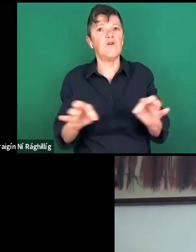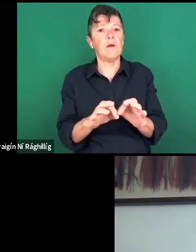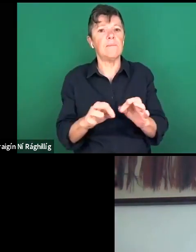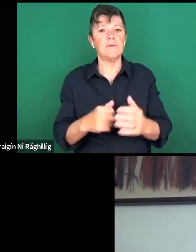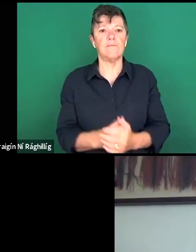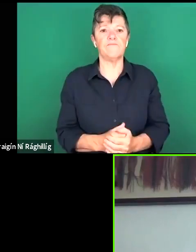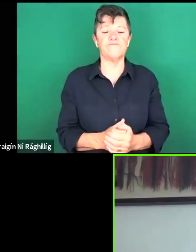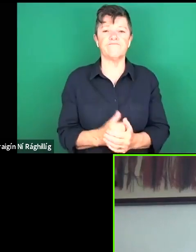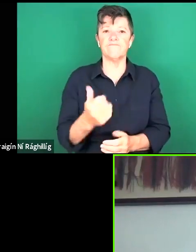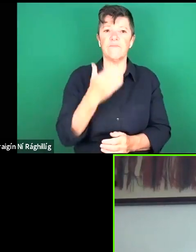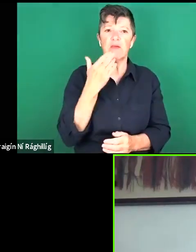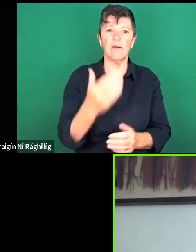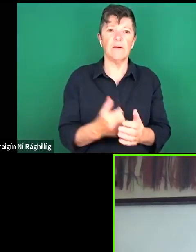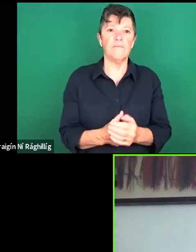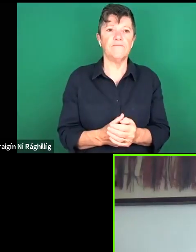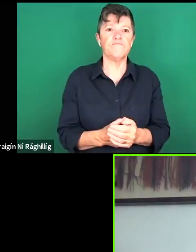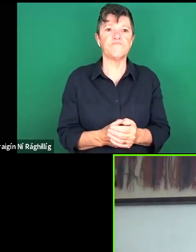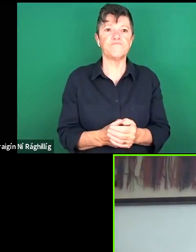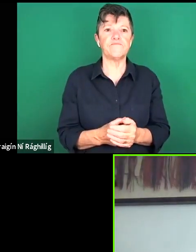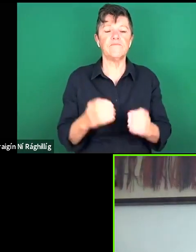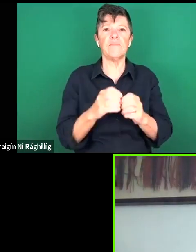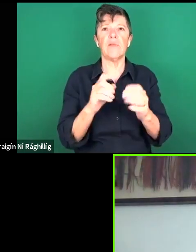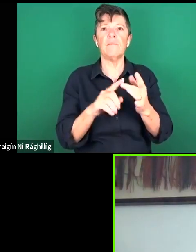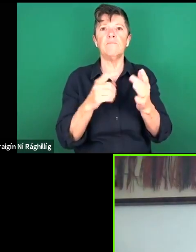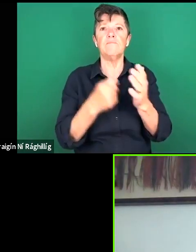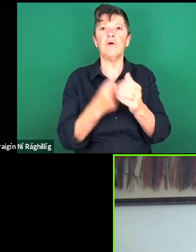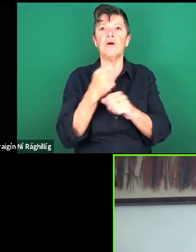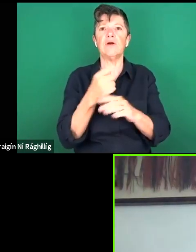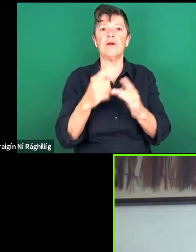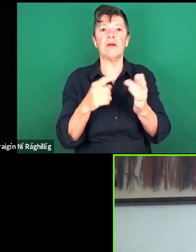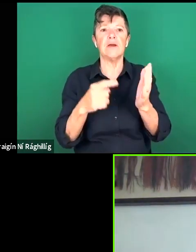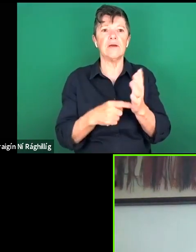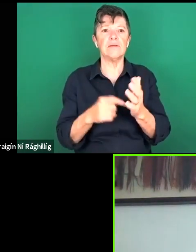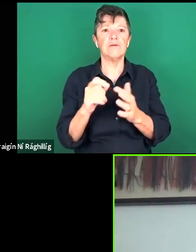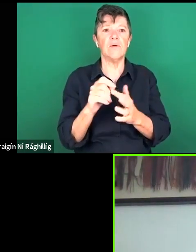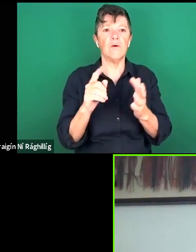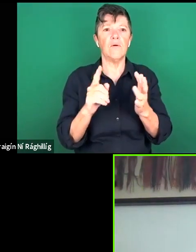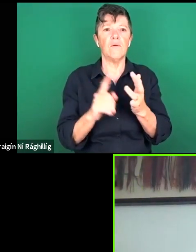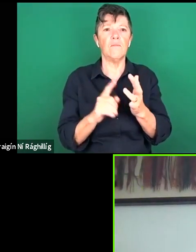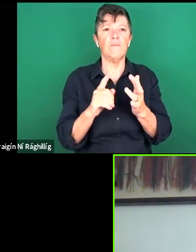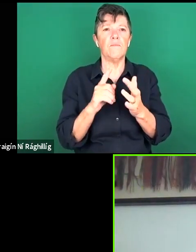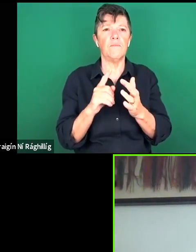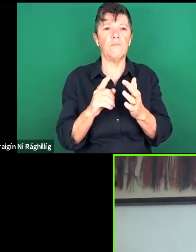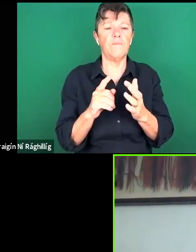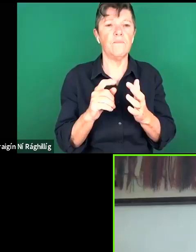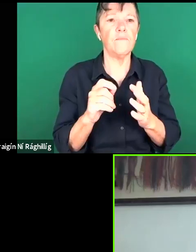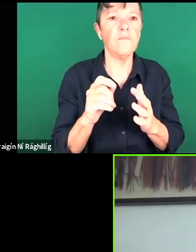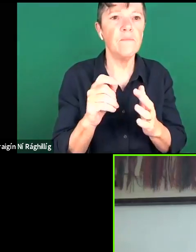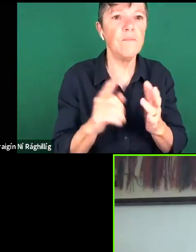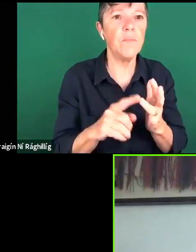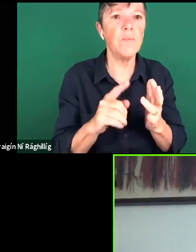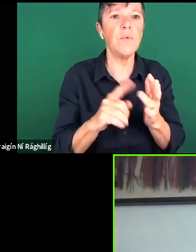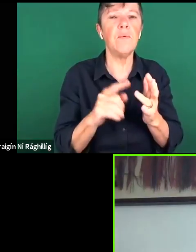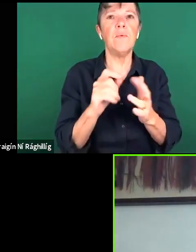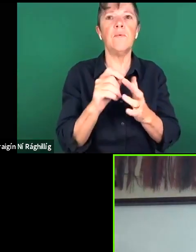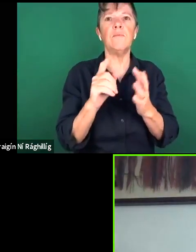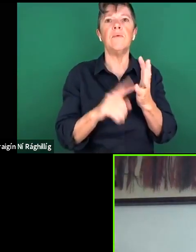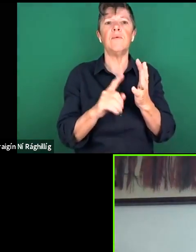A show ca university in Dela. Contemporary - - favour Eurocentric version of wh at constitutes development.